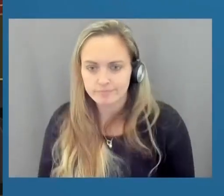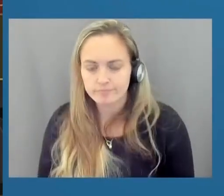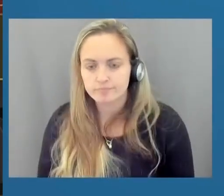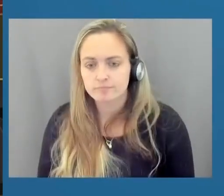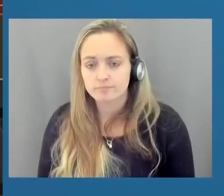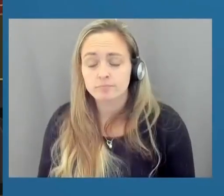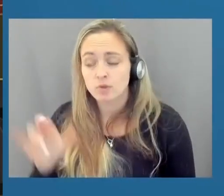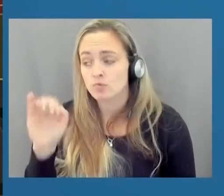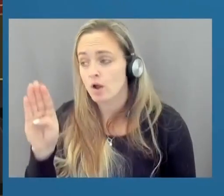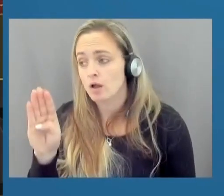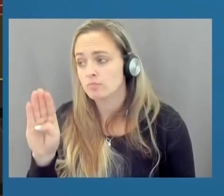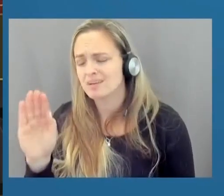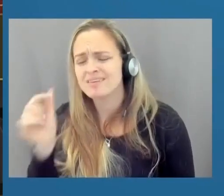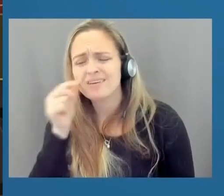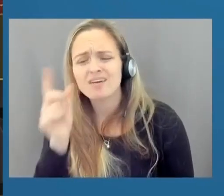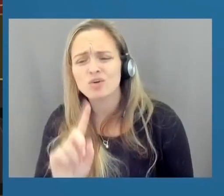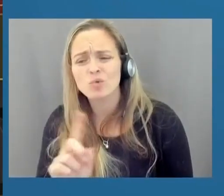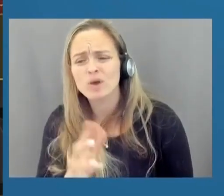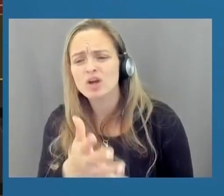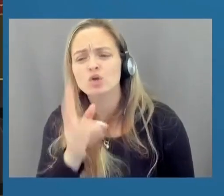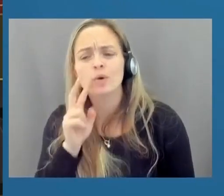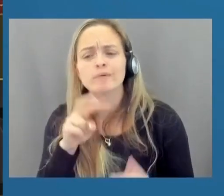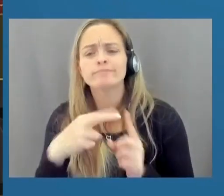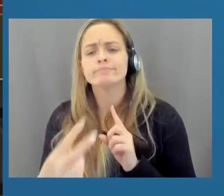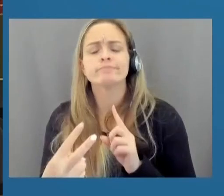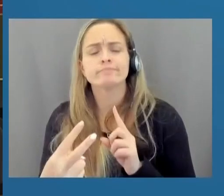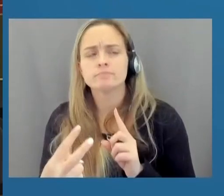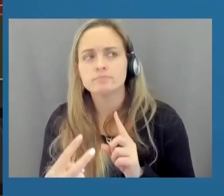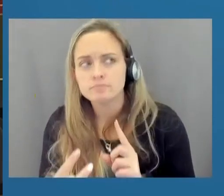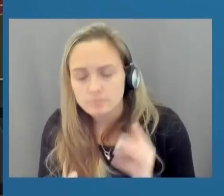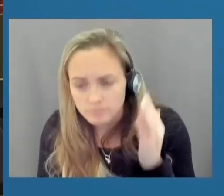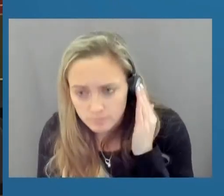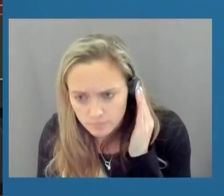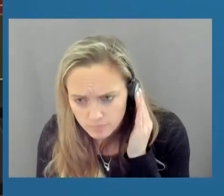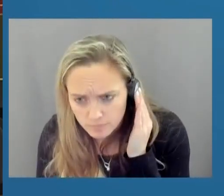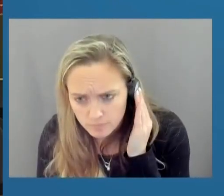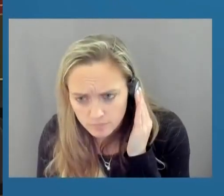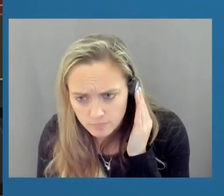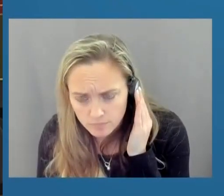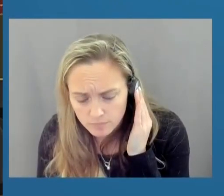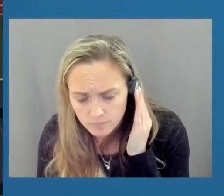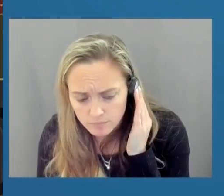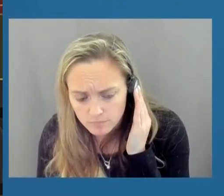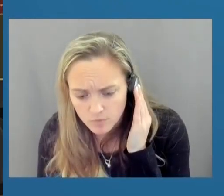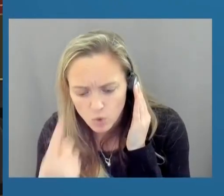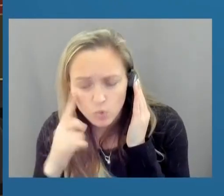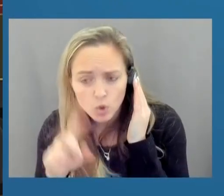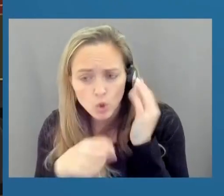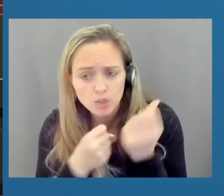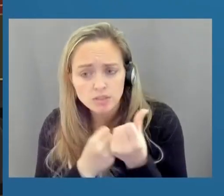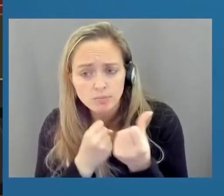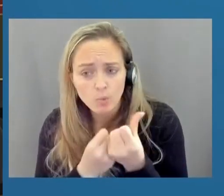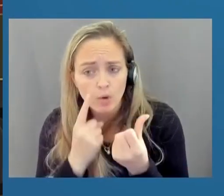Governor, where are you on the proposal for Keats? Is that something that you think you could support in this year's budget or otherwise?